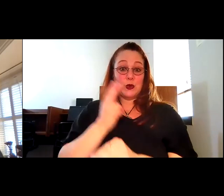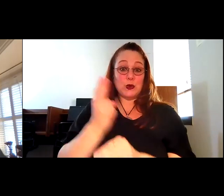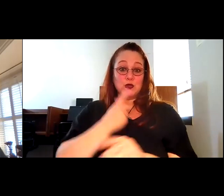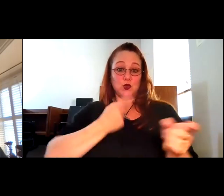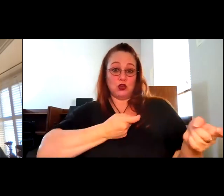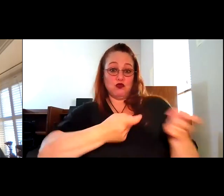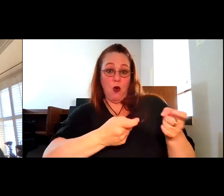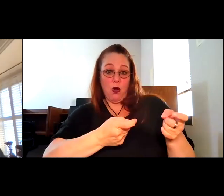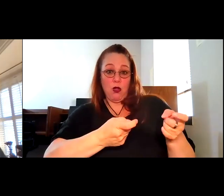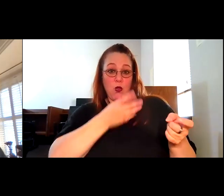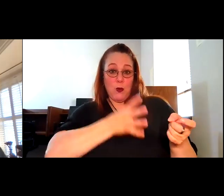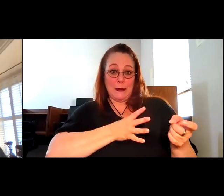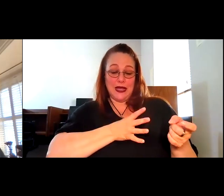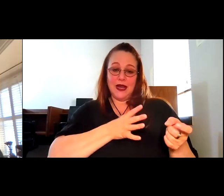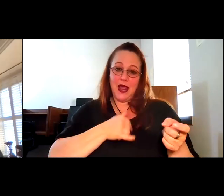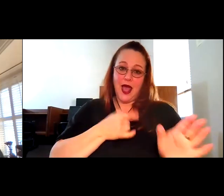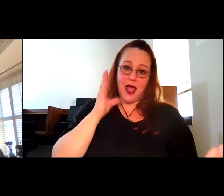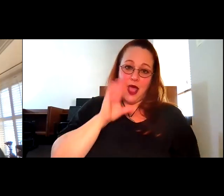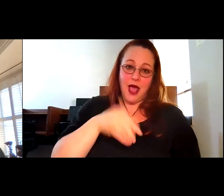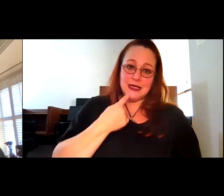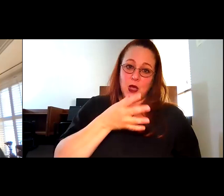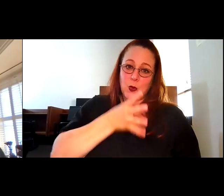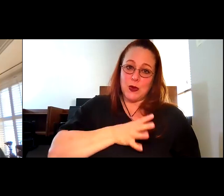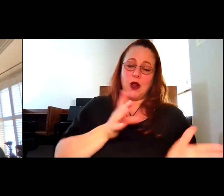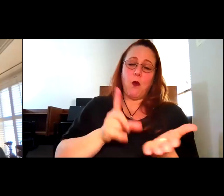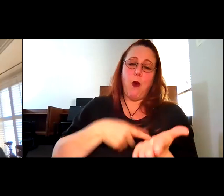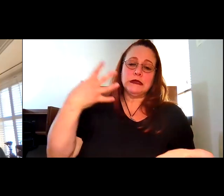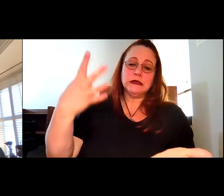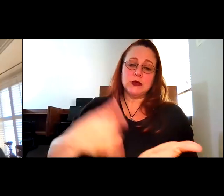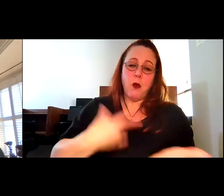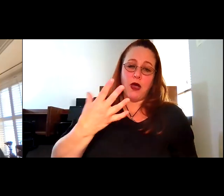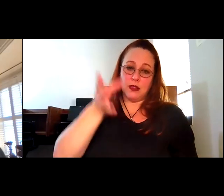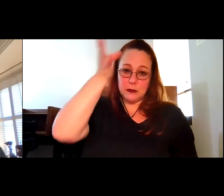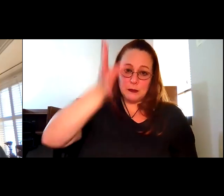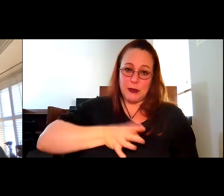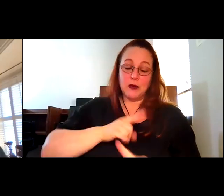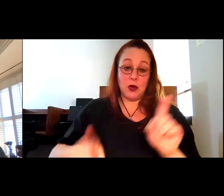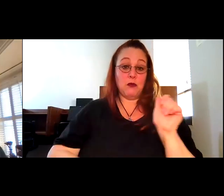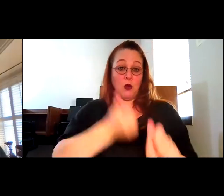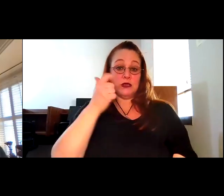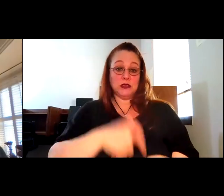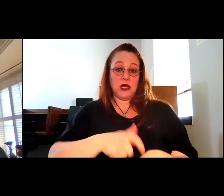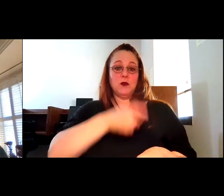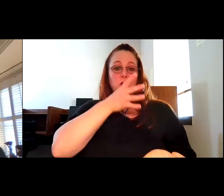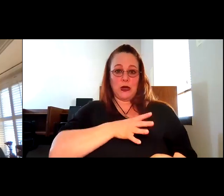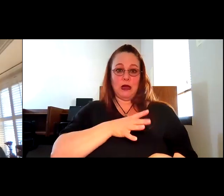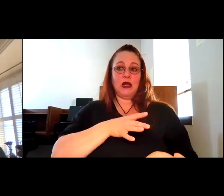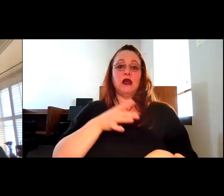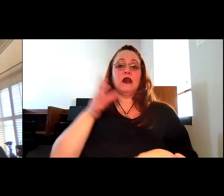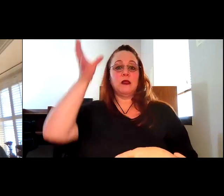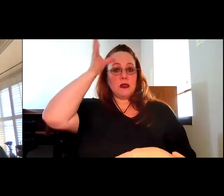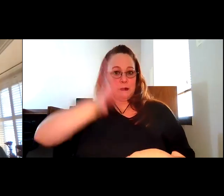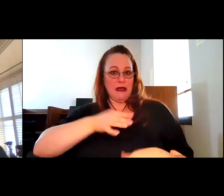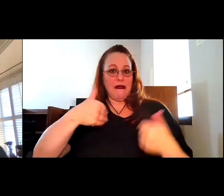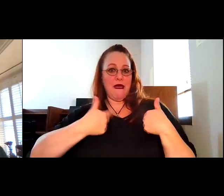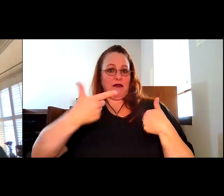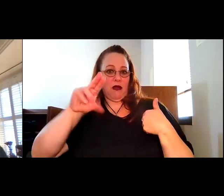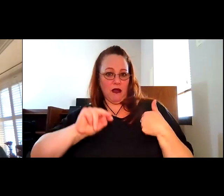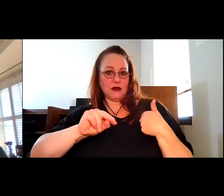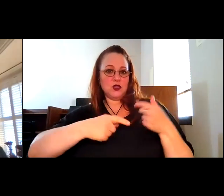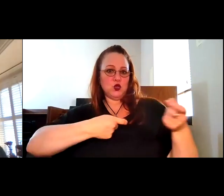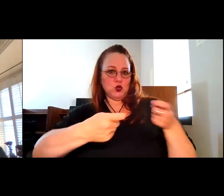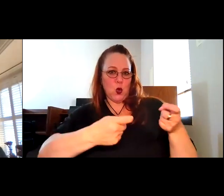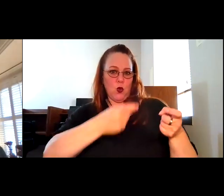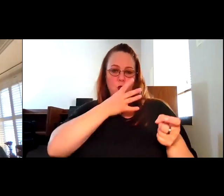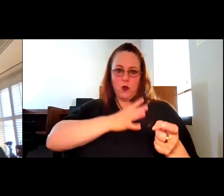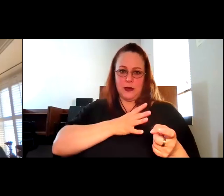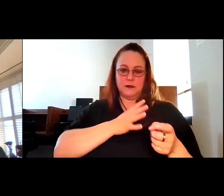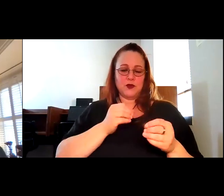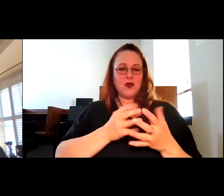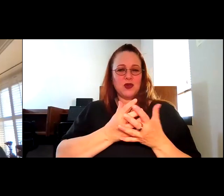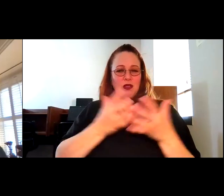Robyn Thomas: And I say, women, I know It's occasionally men. But the vast majority of these cases are women. So that's an area where I think we have a lot more we can do outside of the gun space.